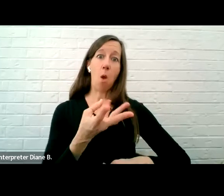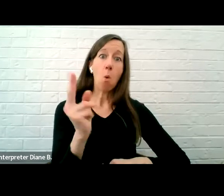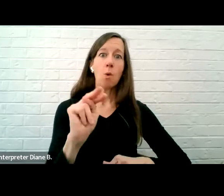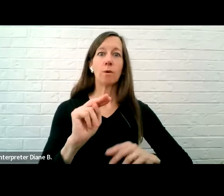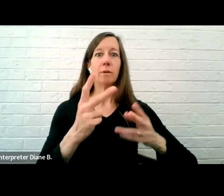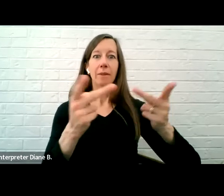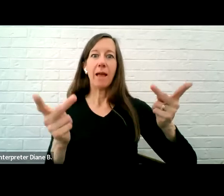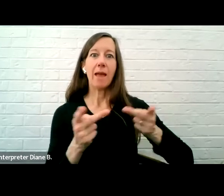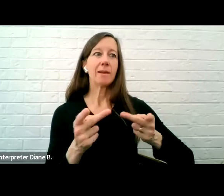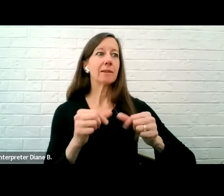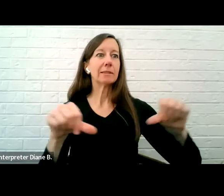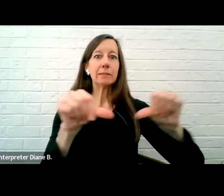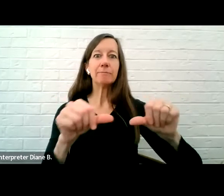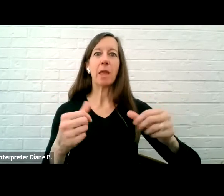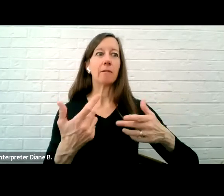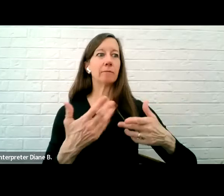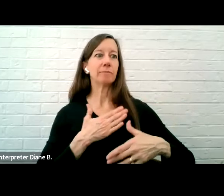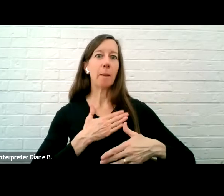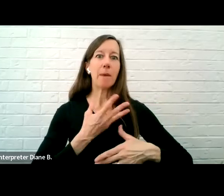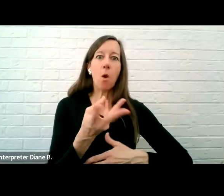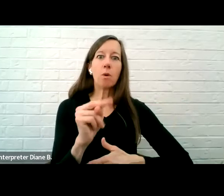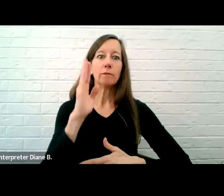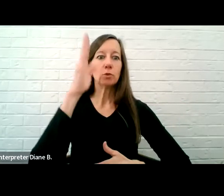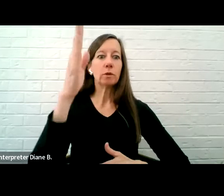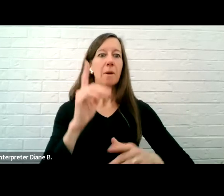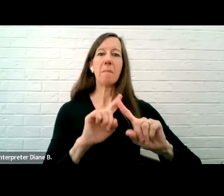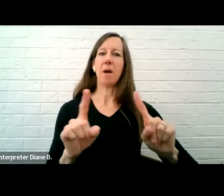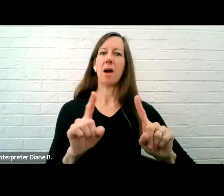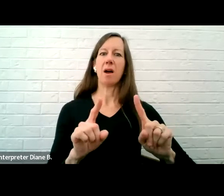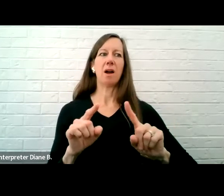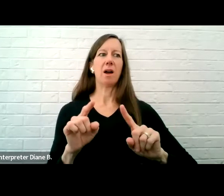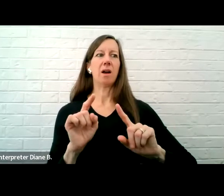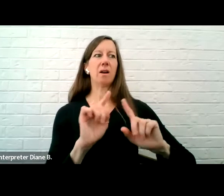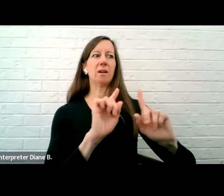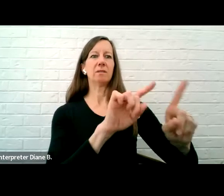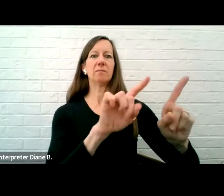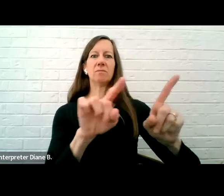The messages were that I was getting from the service System a service